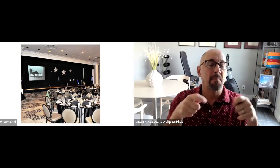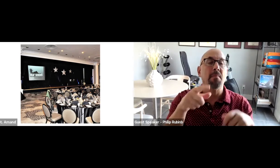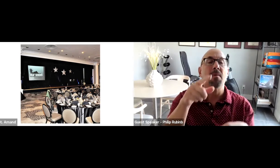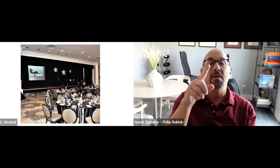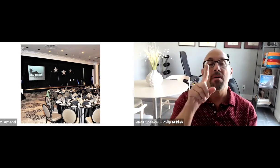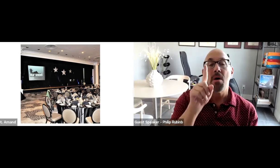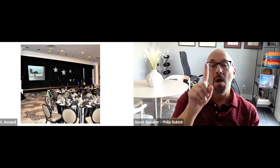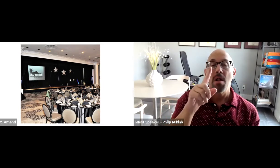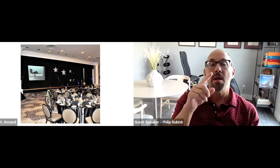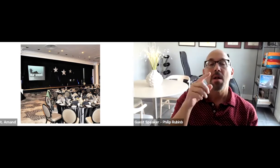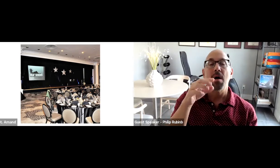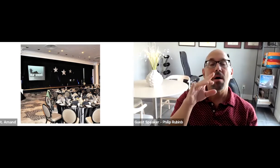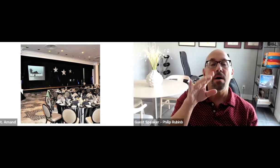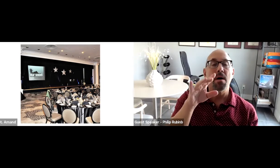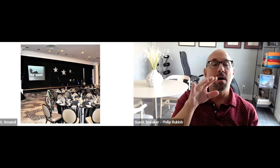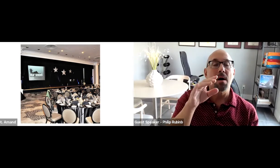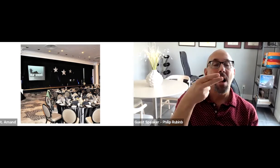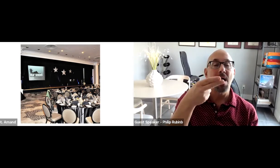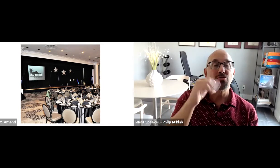Two more things, and then I'll wrap it up.